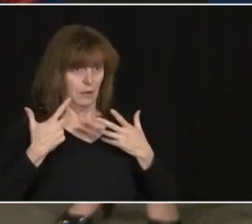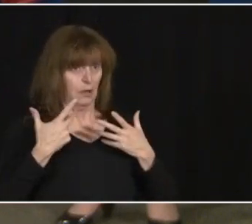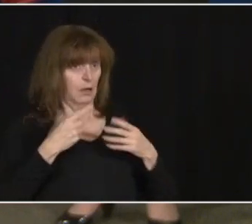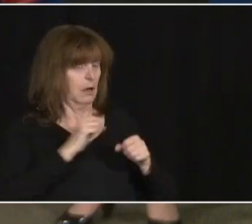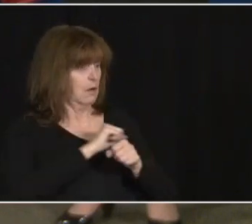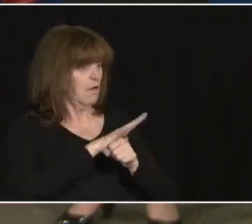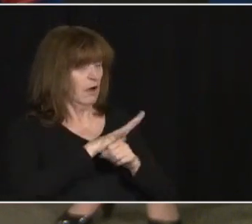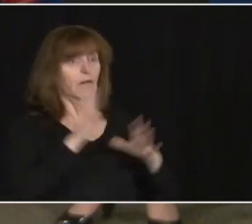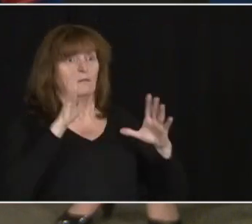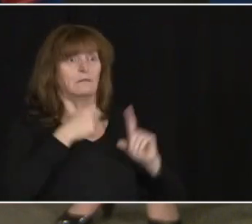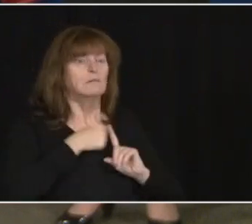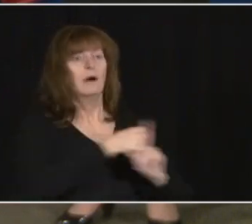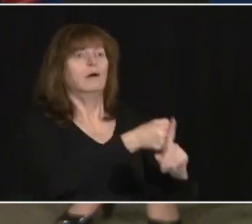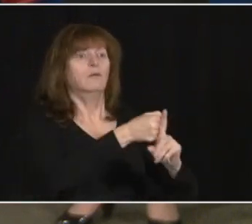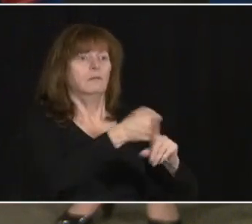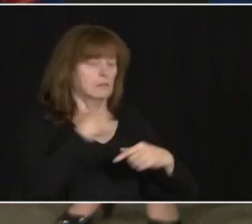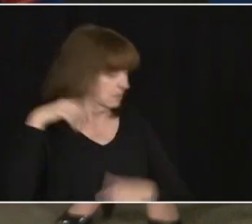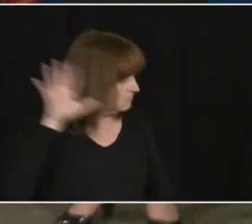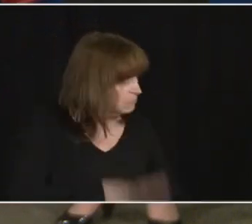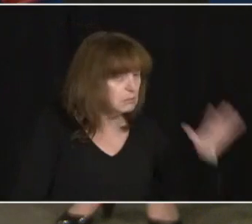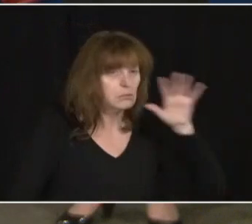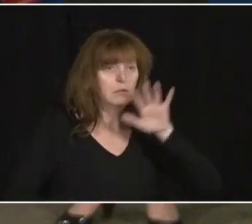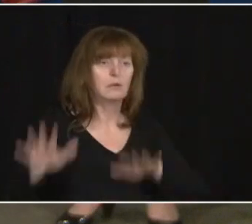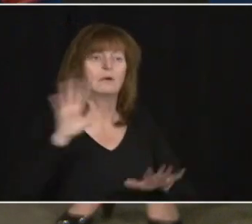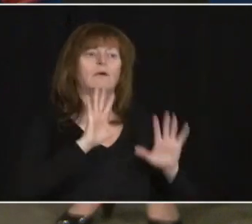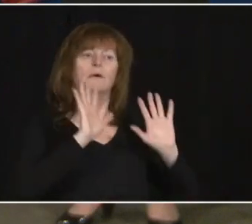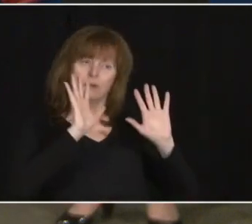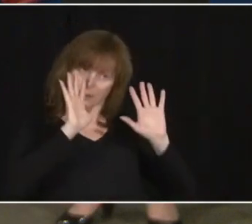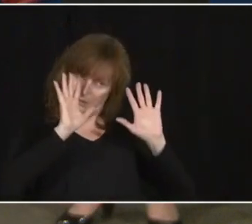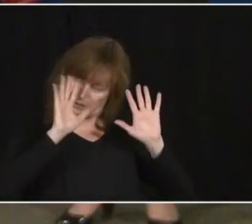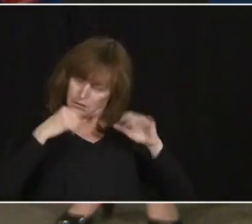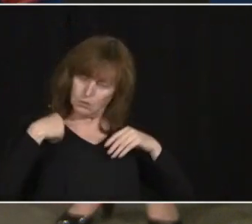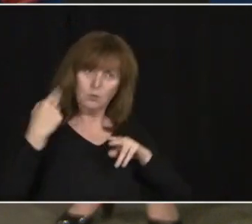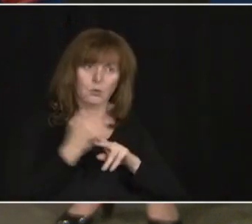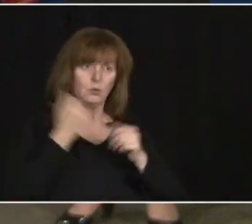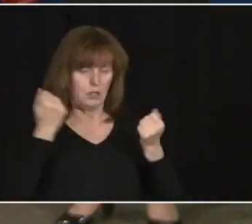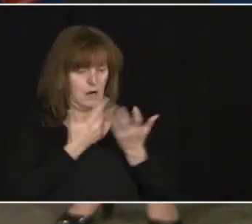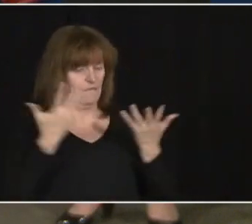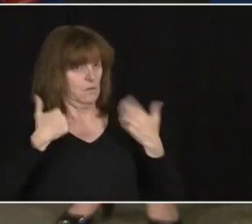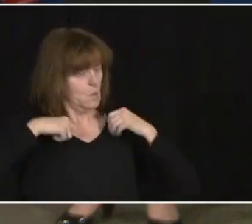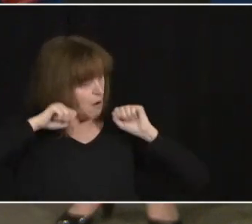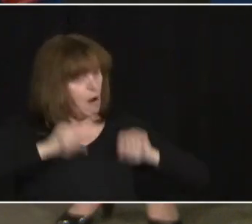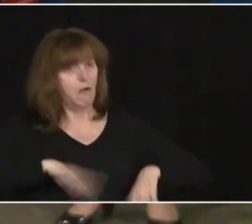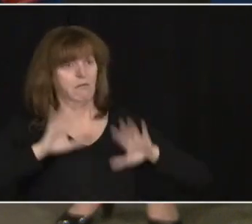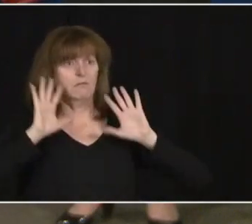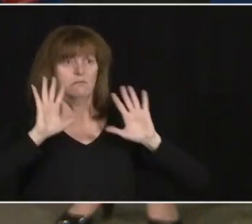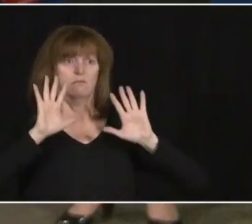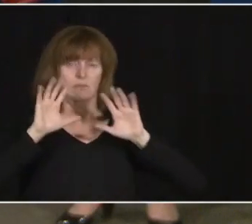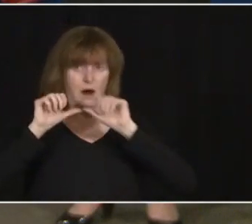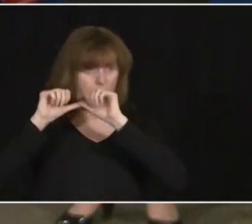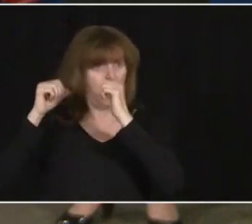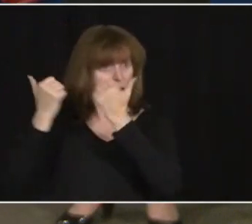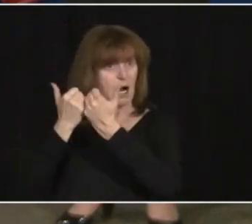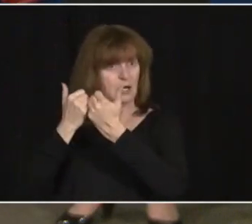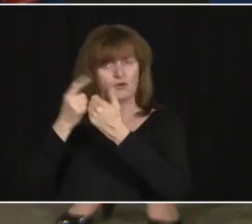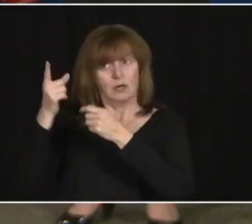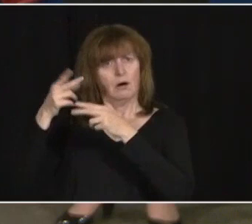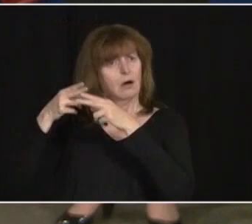we are using every tool possible -- the workers through the agency, the staff through the agencies, is